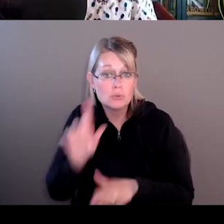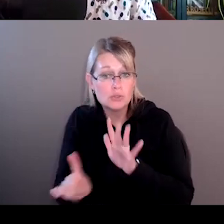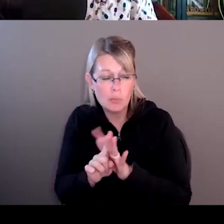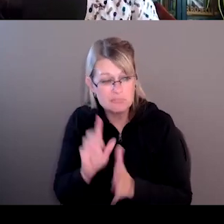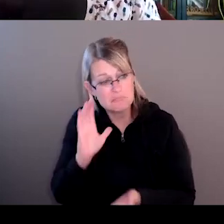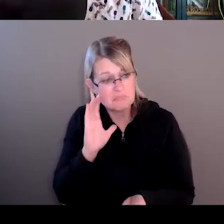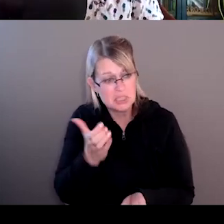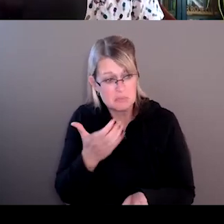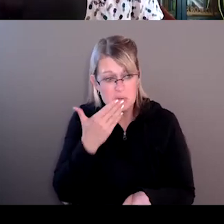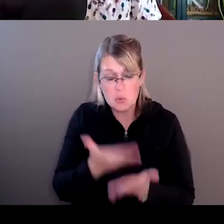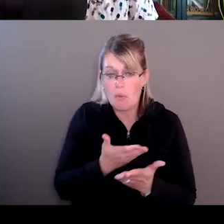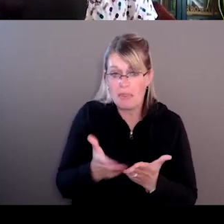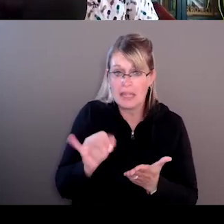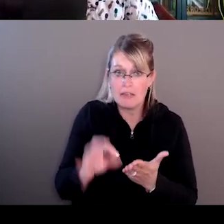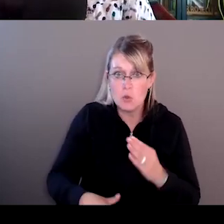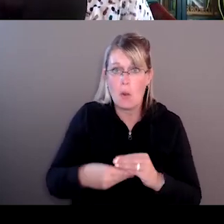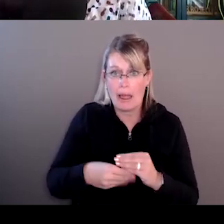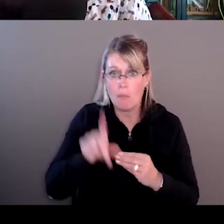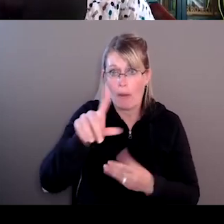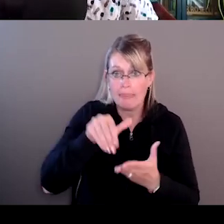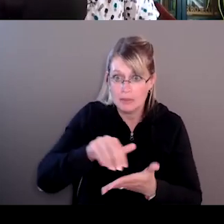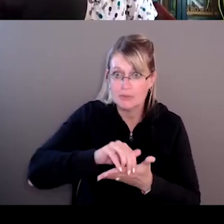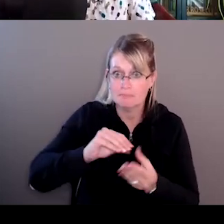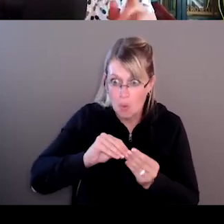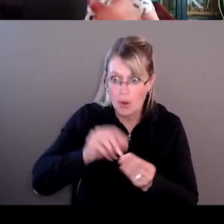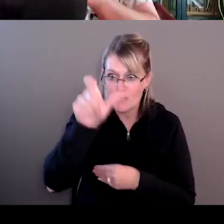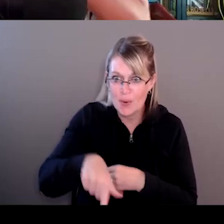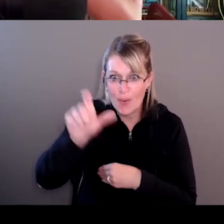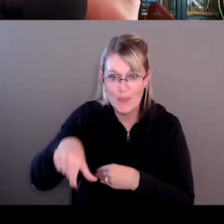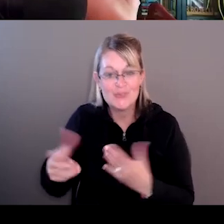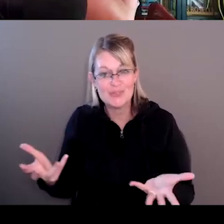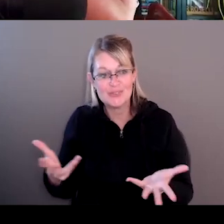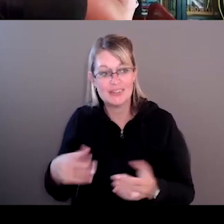thing to do if you're going to throw 1,000 more rows at them. The HTML code that I have